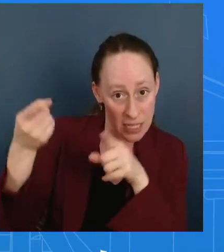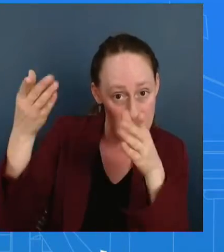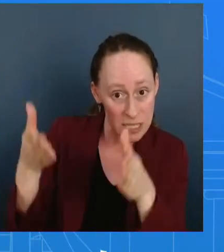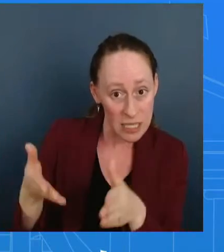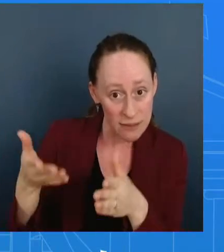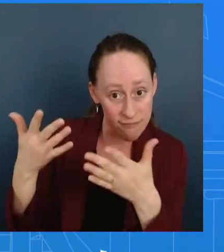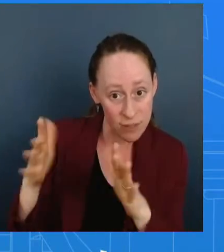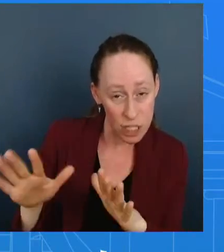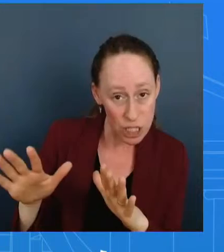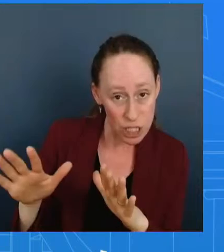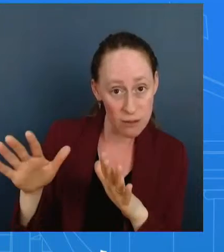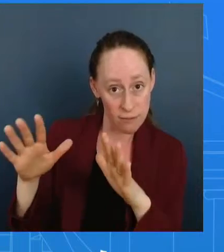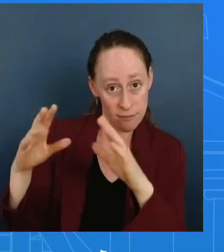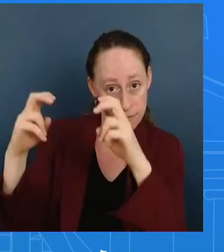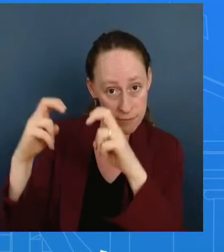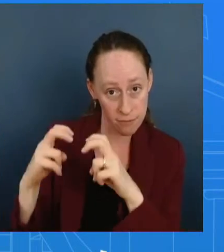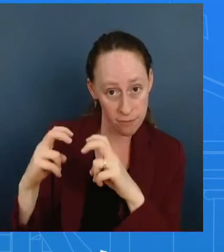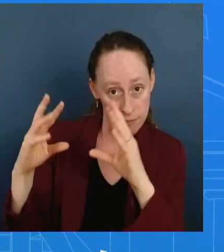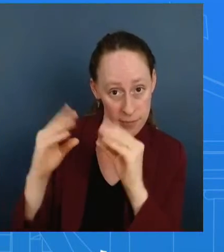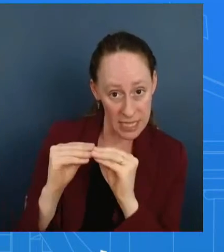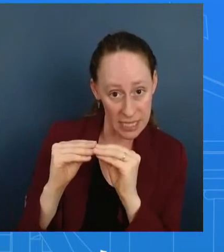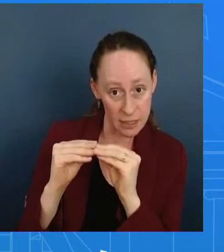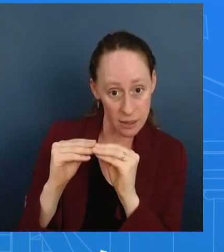I think that is the crux of the question that we're asking. Ms. Jean-Pierre: But I -- but I also said --